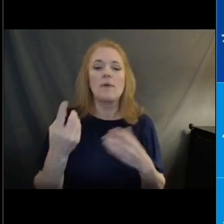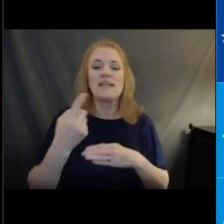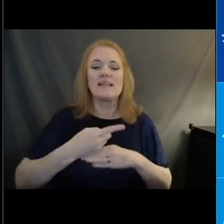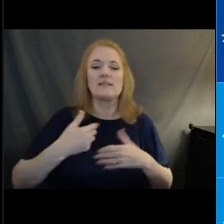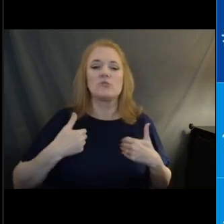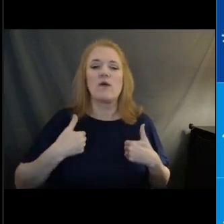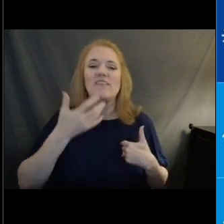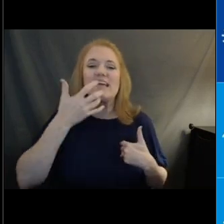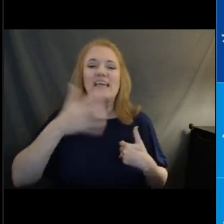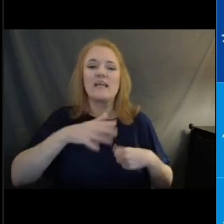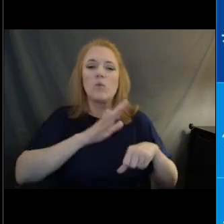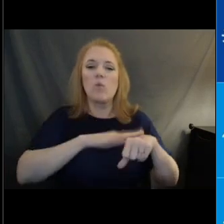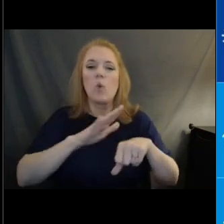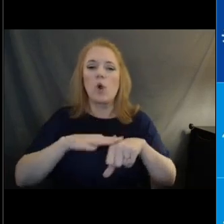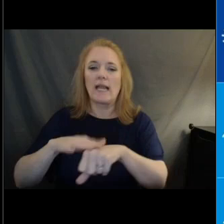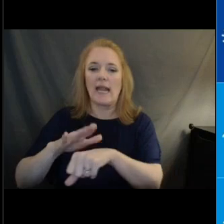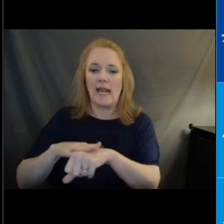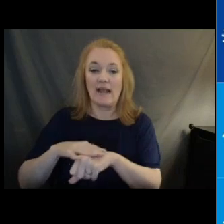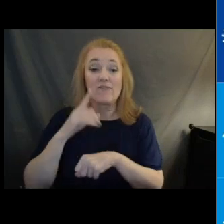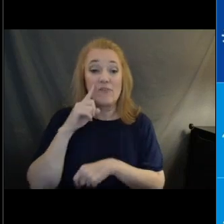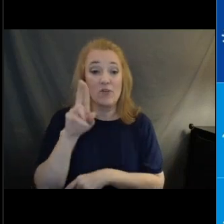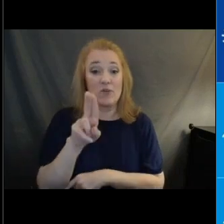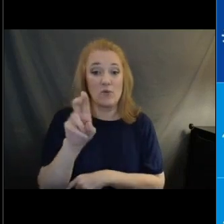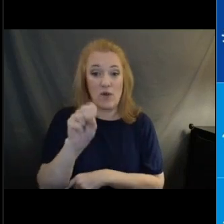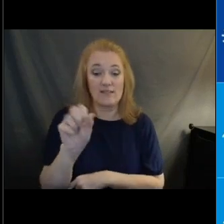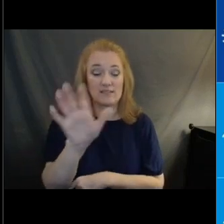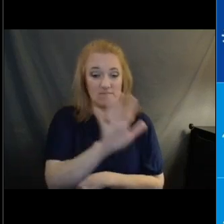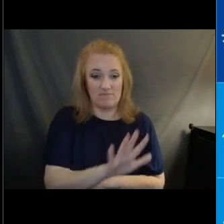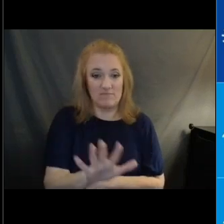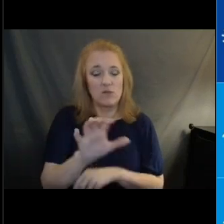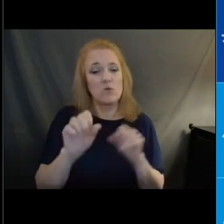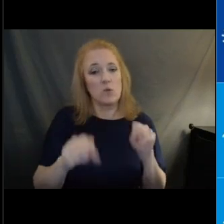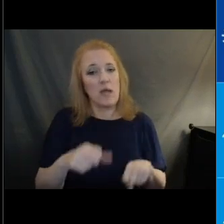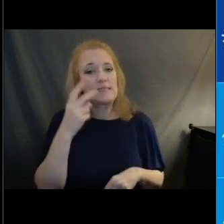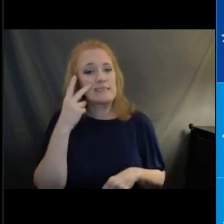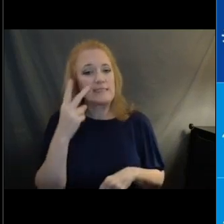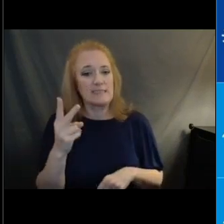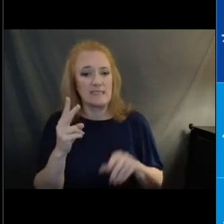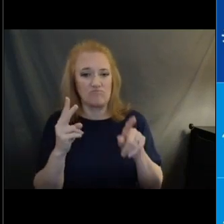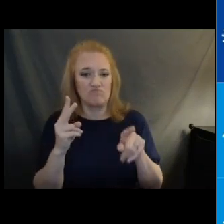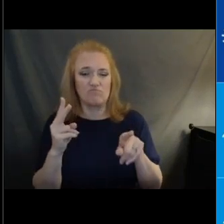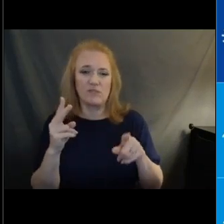by County Warning Area across the United States. And you can see in a typical summer over the last